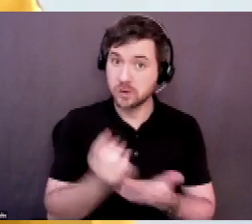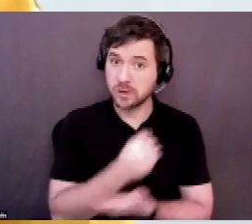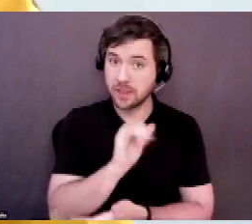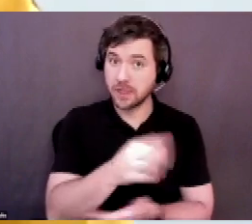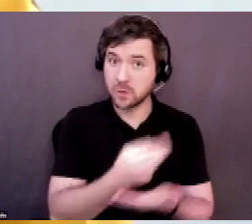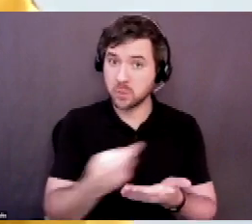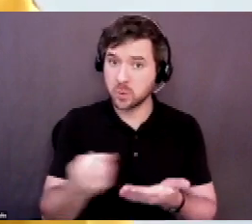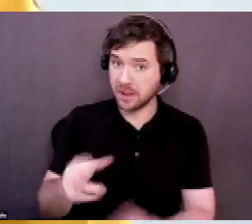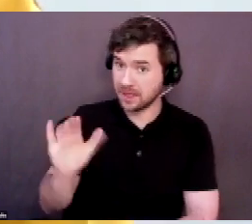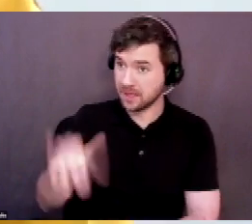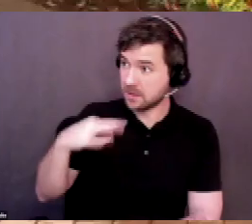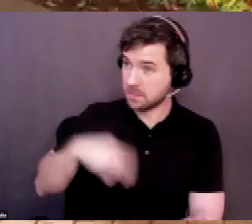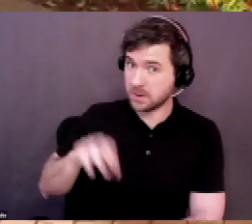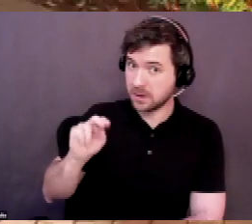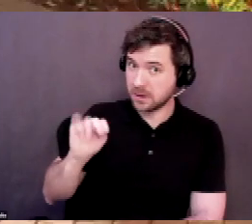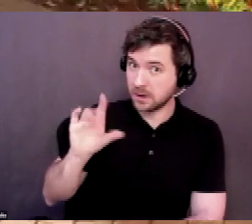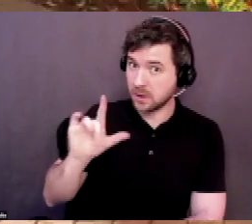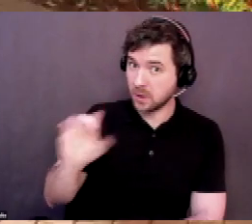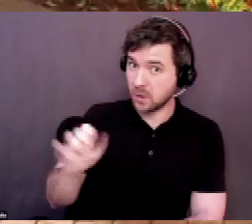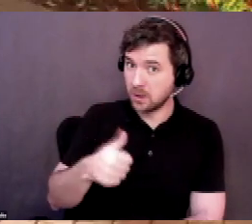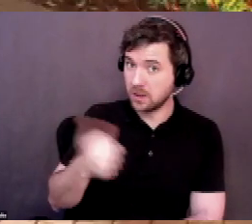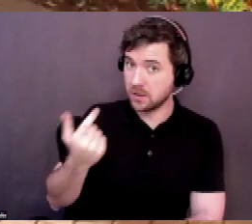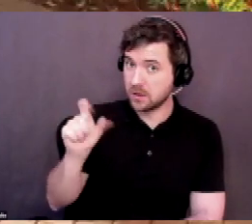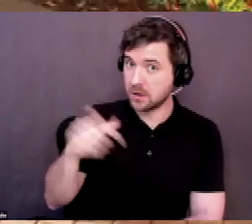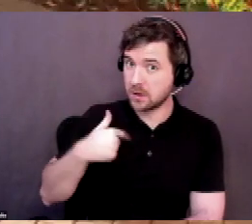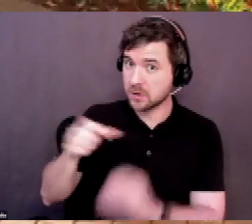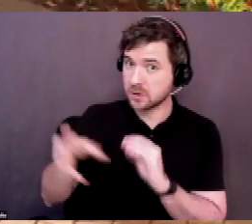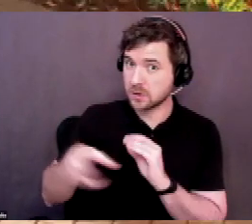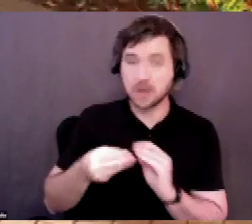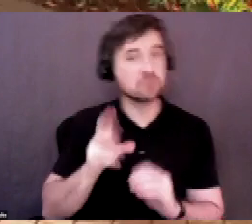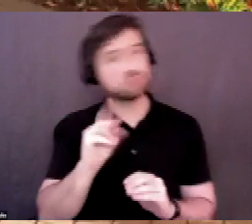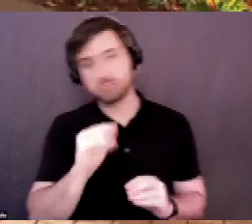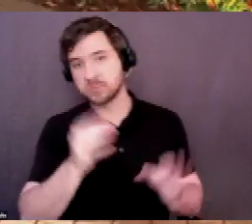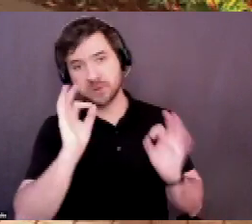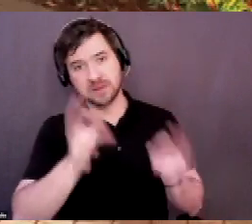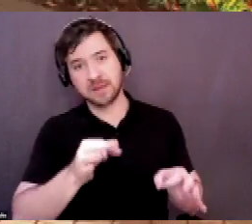Any think should I think that's definitely helpful.